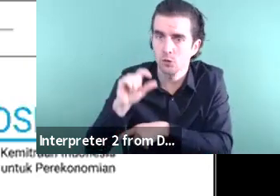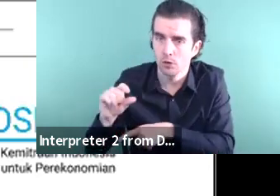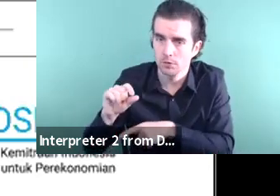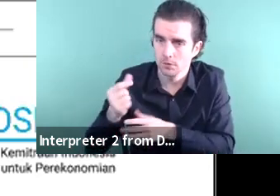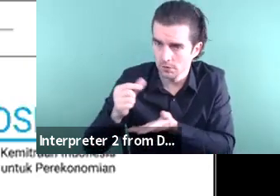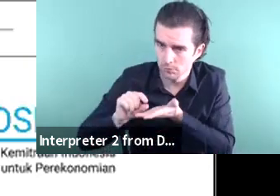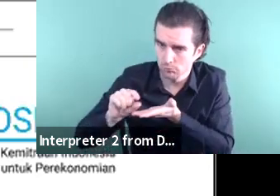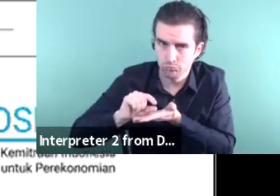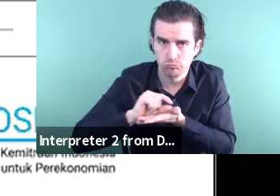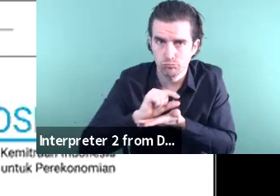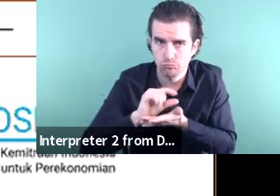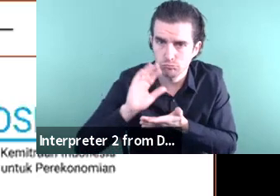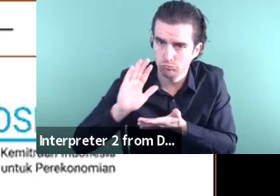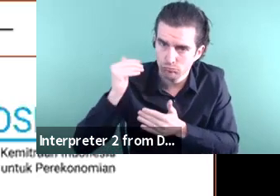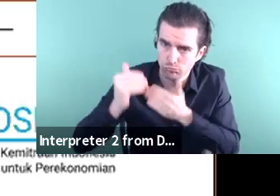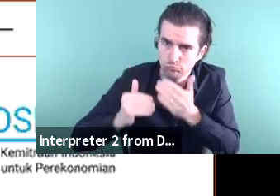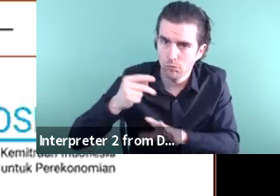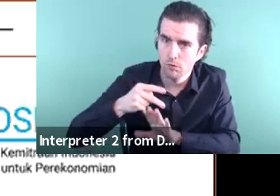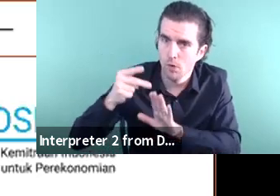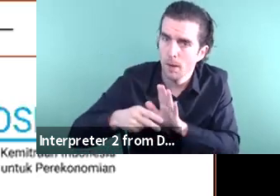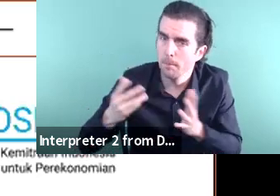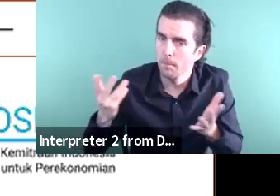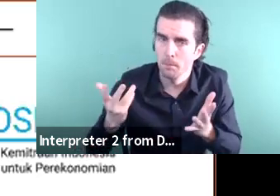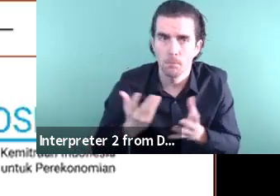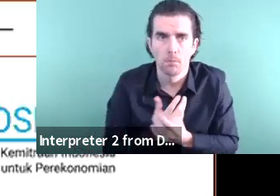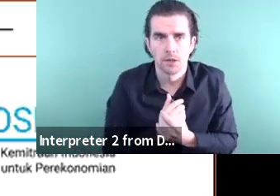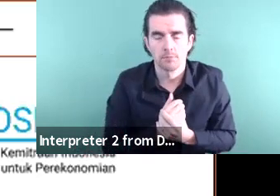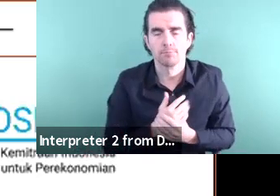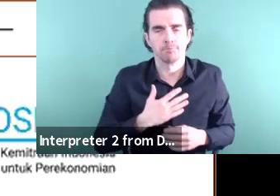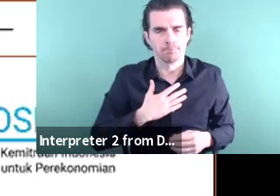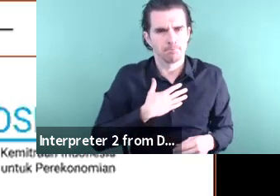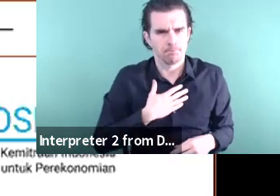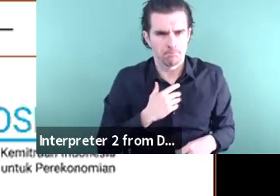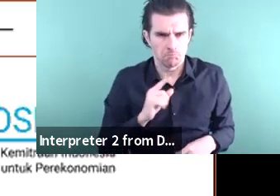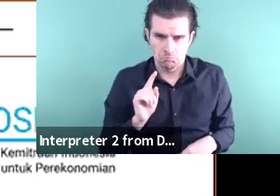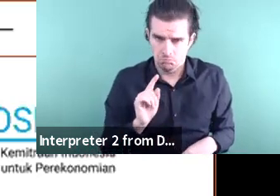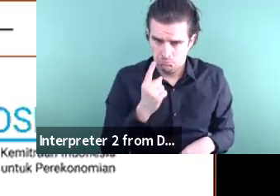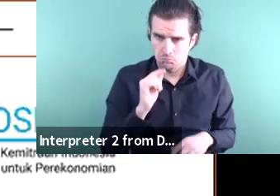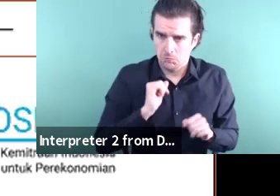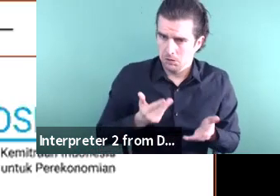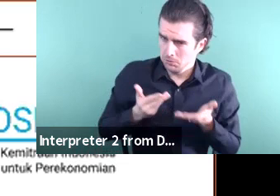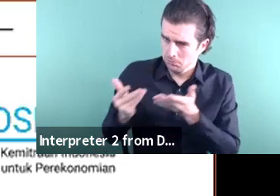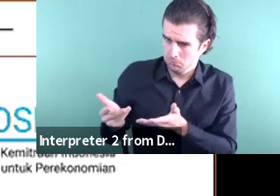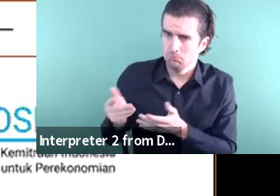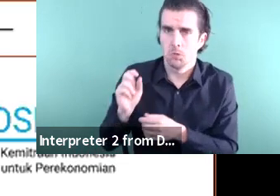at the central level it's not included so the policy framework has just been